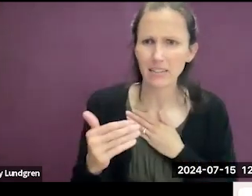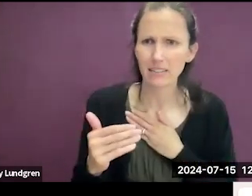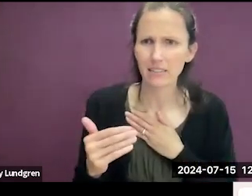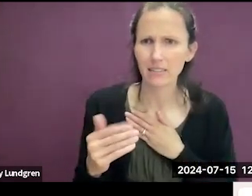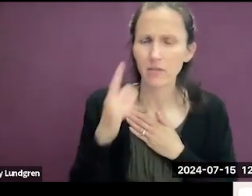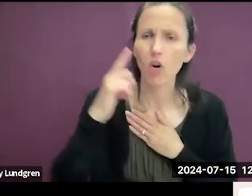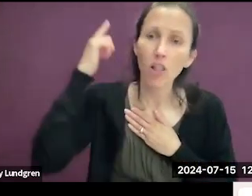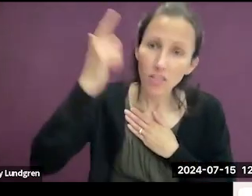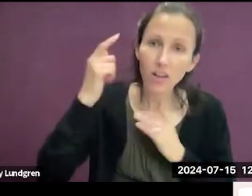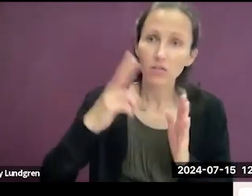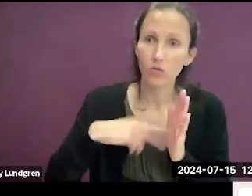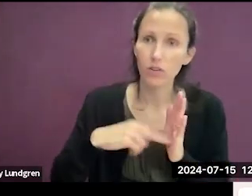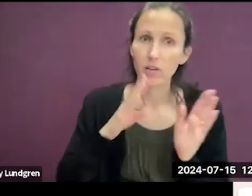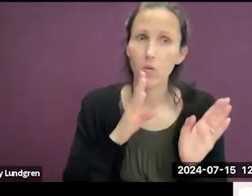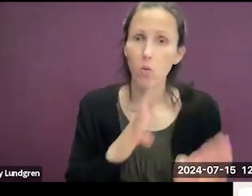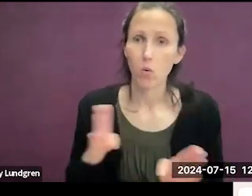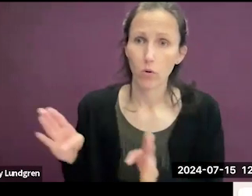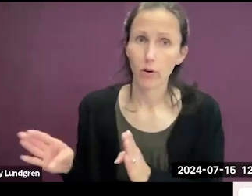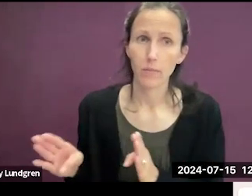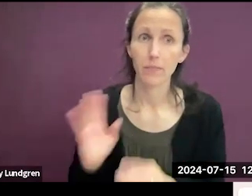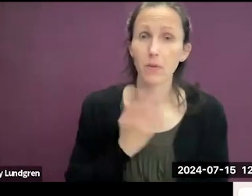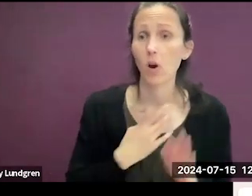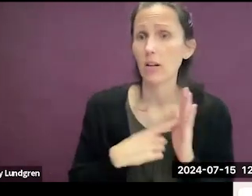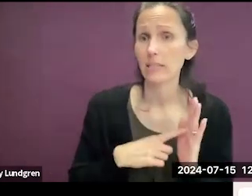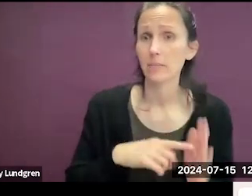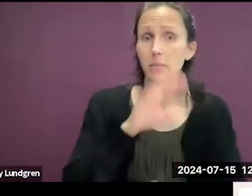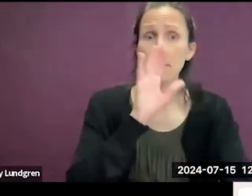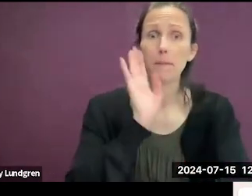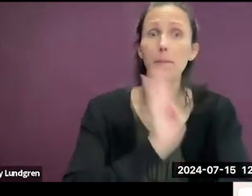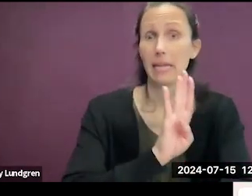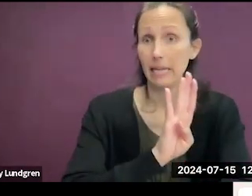So our example here is B, my slide title, text boxes,